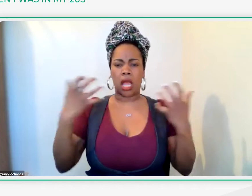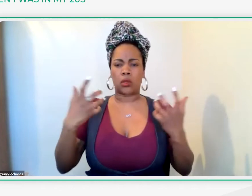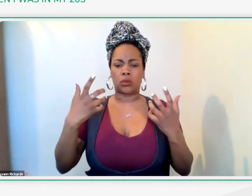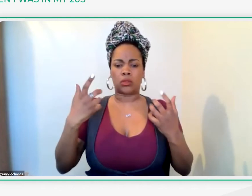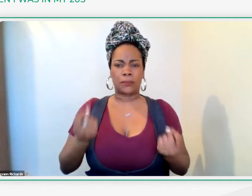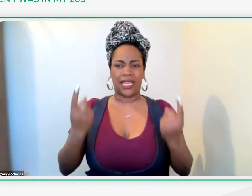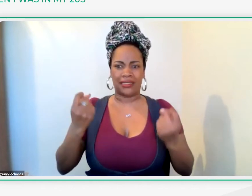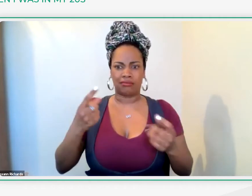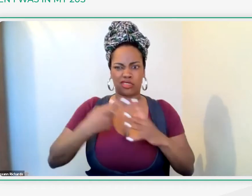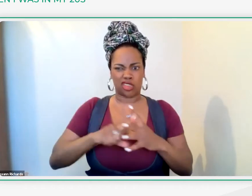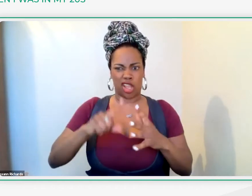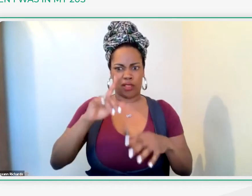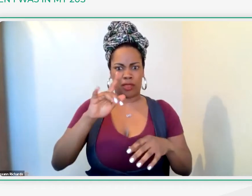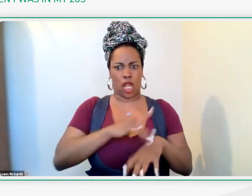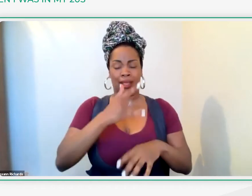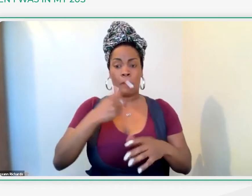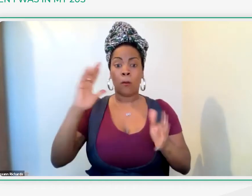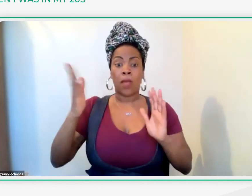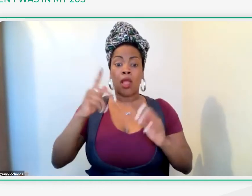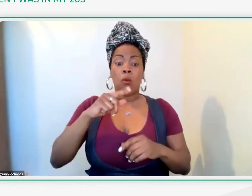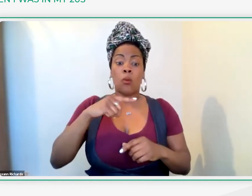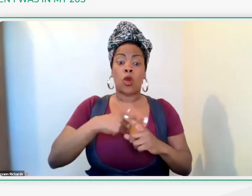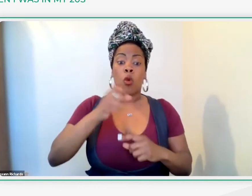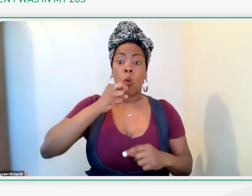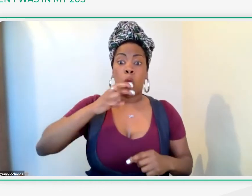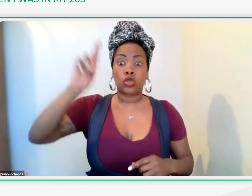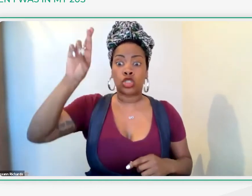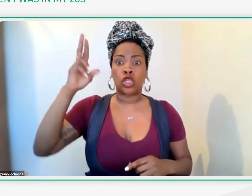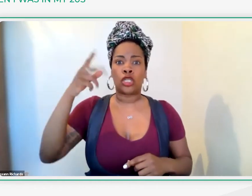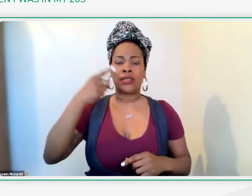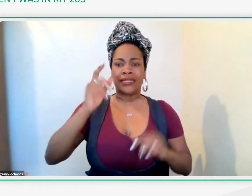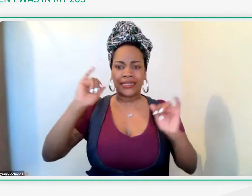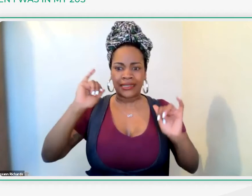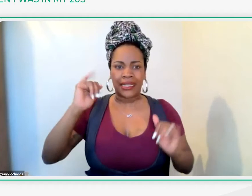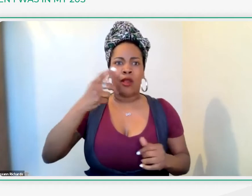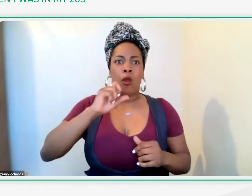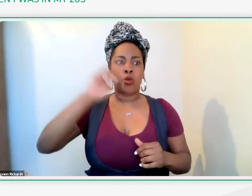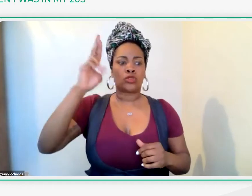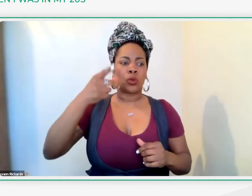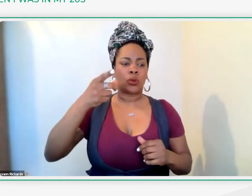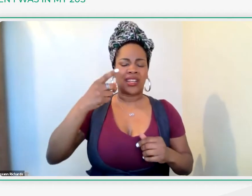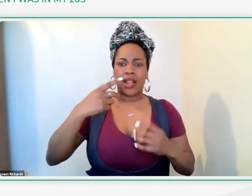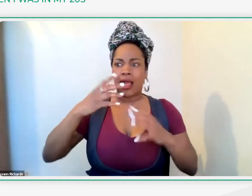And when you're young, we tend to spend a lot.